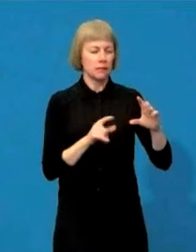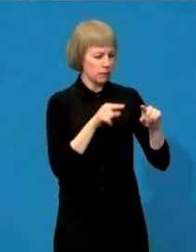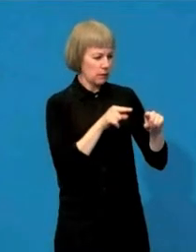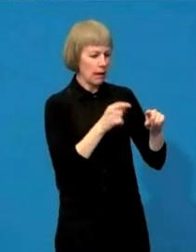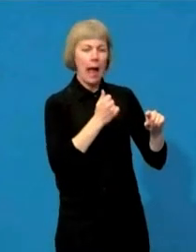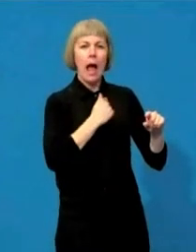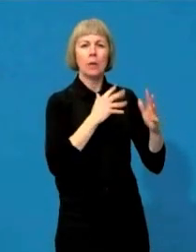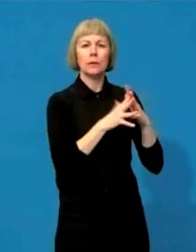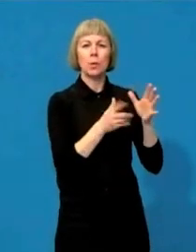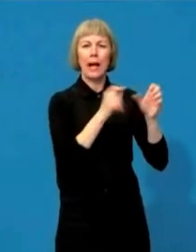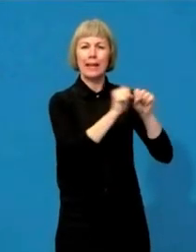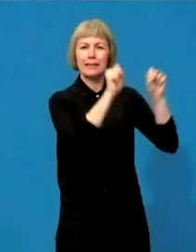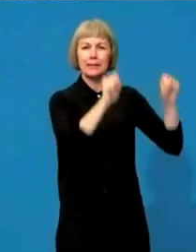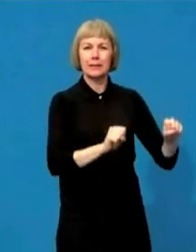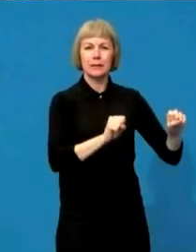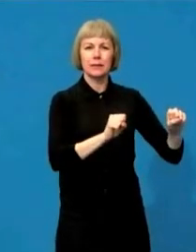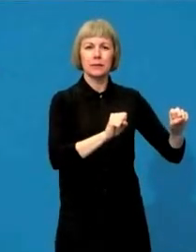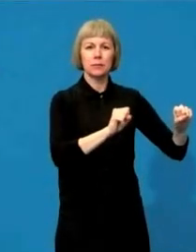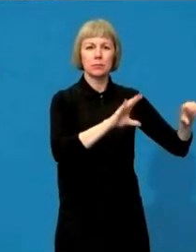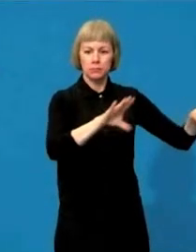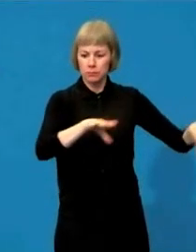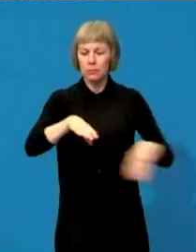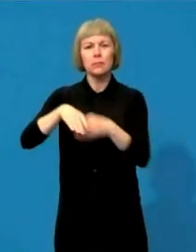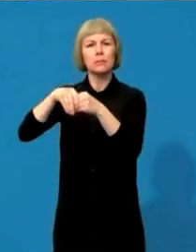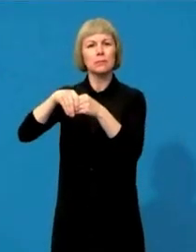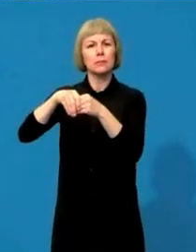Now, we can only comment on that from where we sit in a place like Fitzroy Crossing.